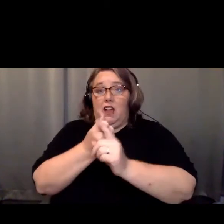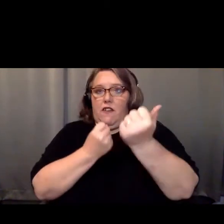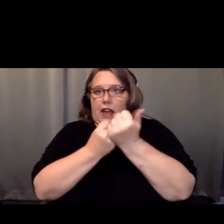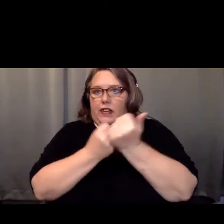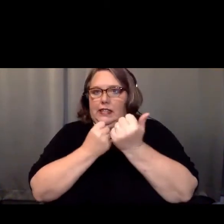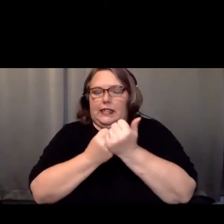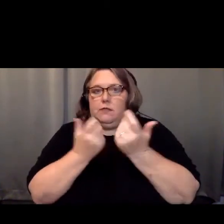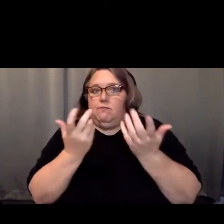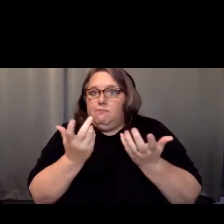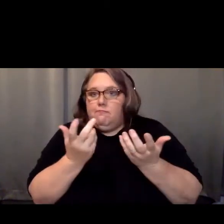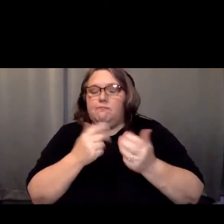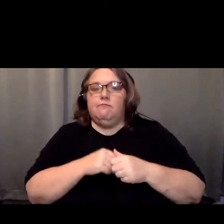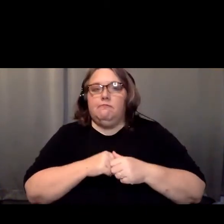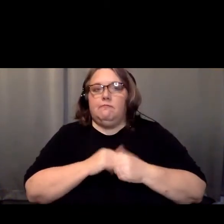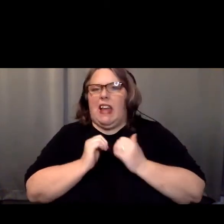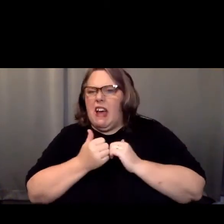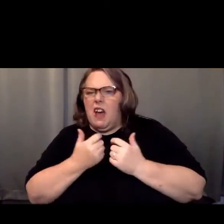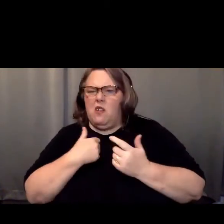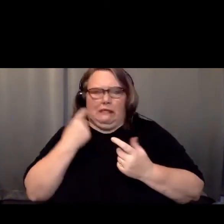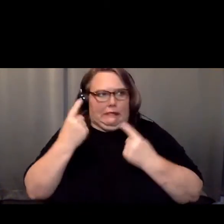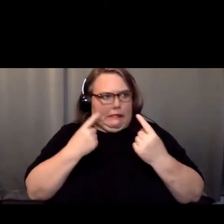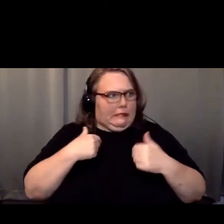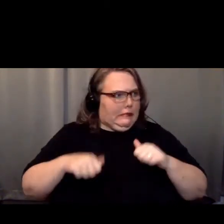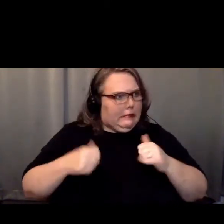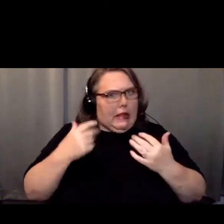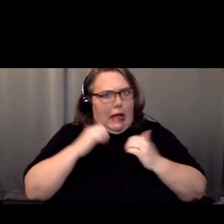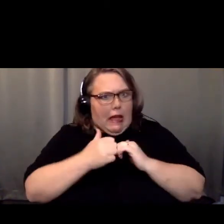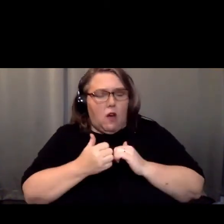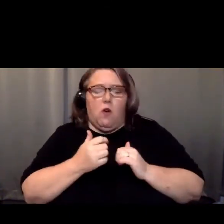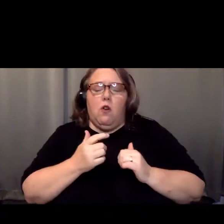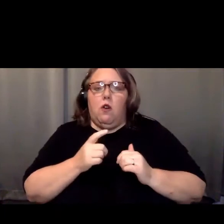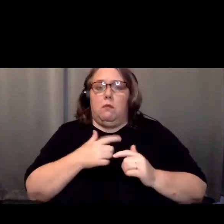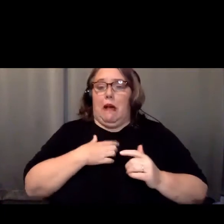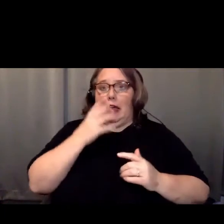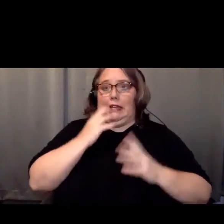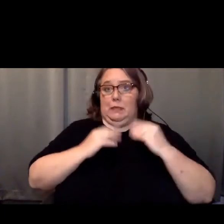And these are just things that I through having a lot of clients